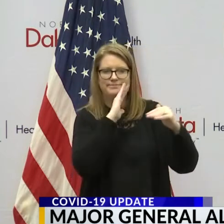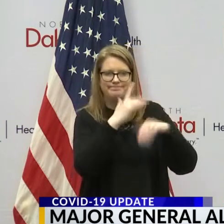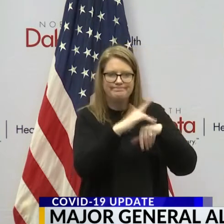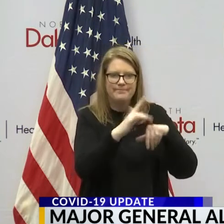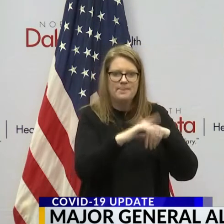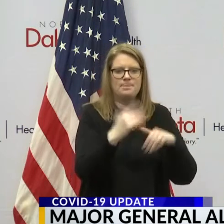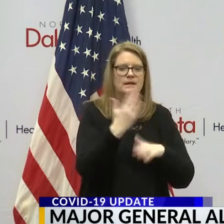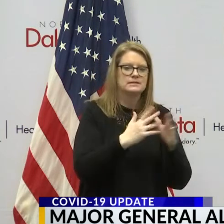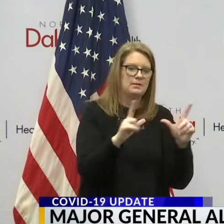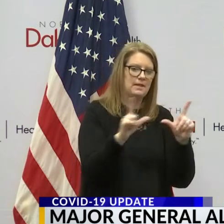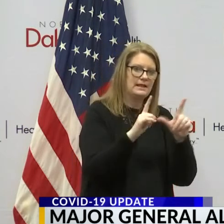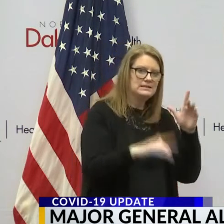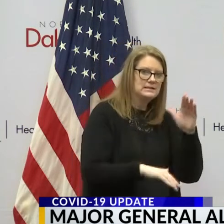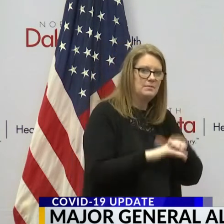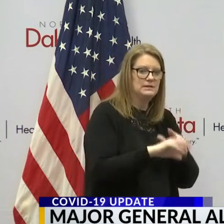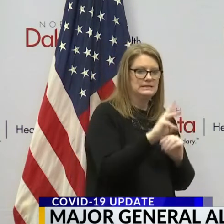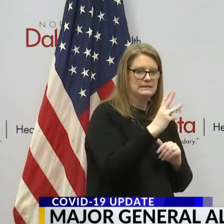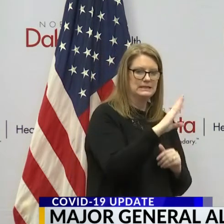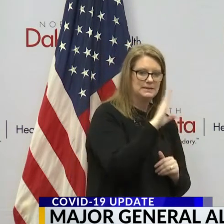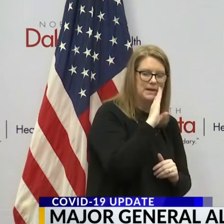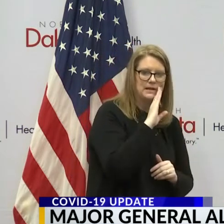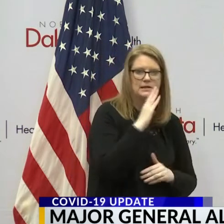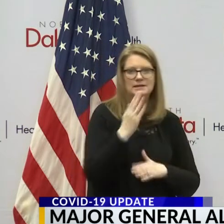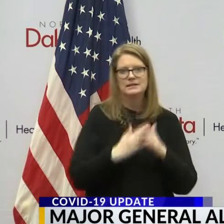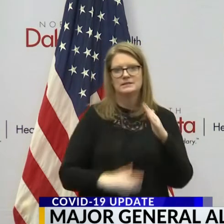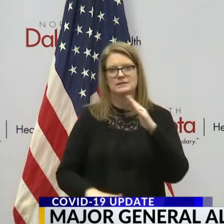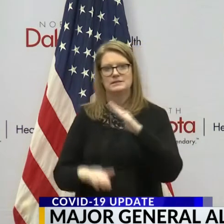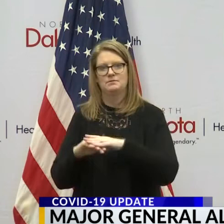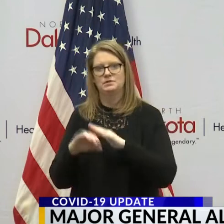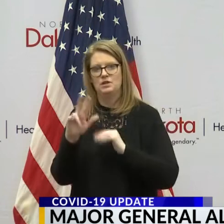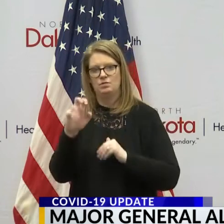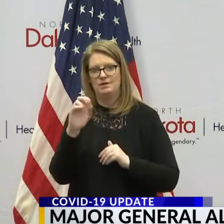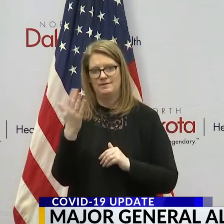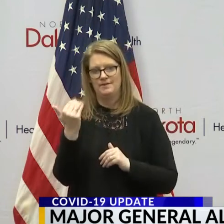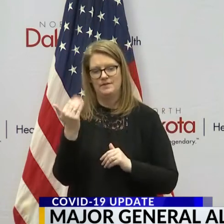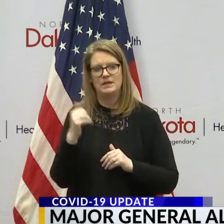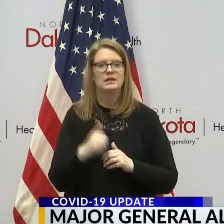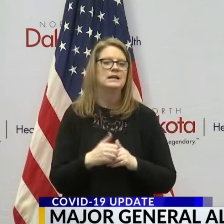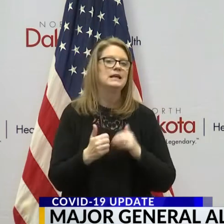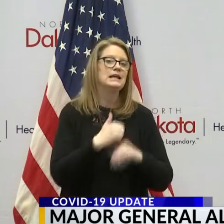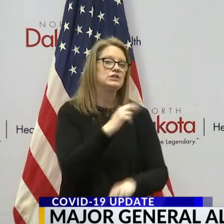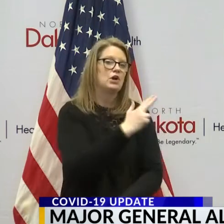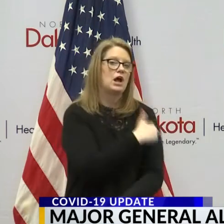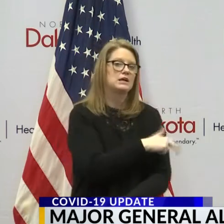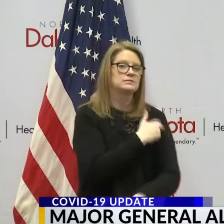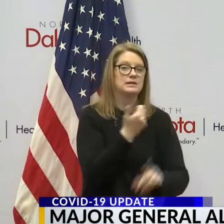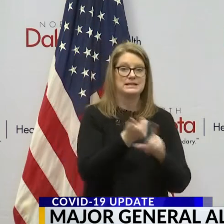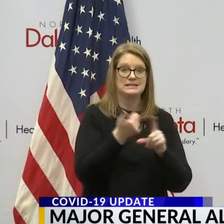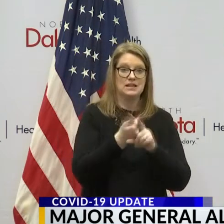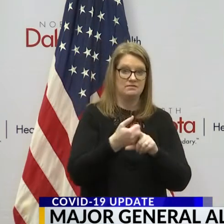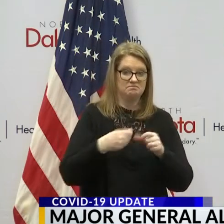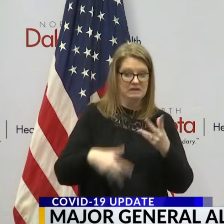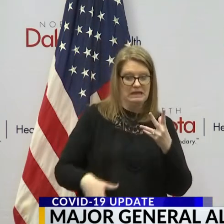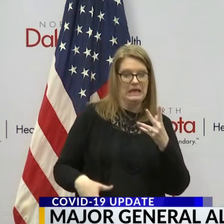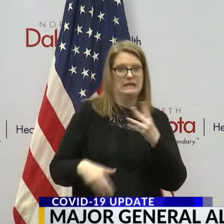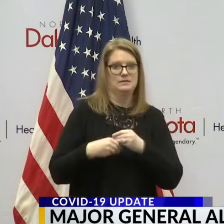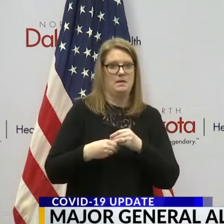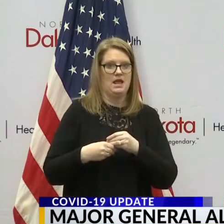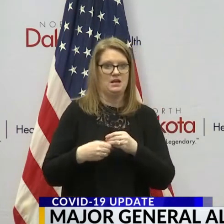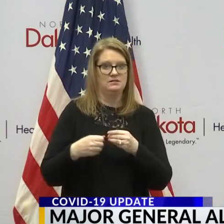STATE HOSPITAL IN JAMESTOWN, THE VA HOSPITAL IN FARGO AND TO INDIAN HEALTH SERVICE HOSPITALS IN BOTANY AND NEWTOWN. OUR HOSPITAL CAPACITY VARIES DAILY, SOME HOSPITALS ARE LICENSED UP TO SIX BEDS, SOME